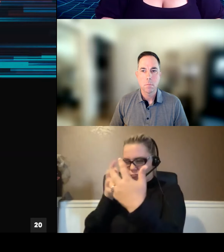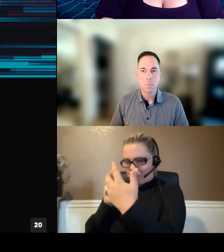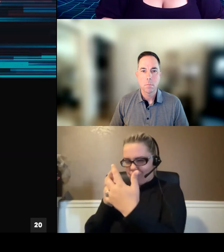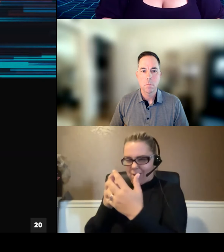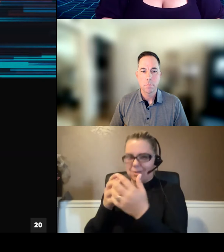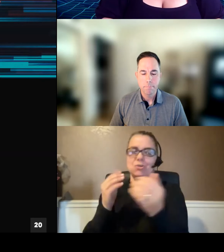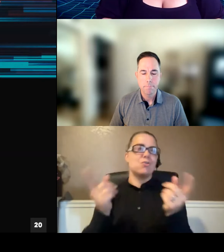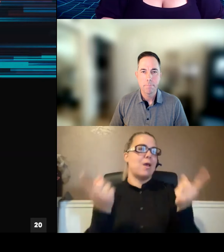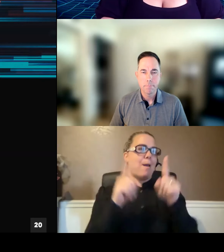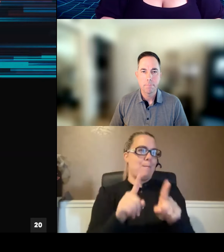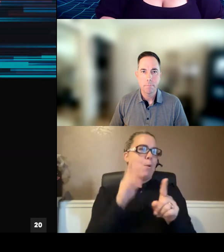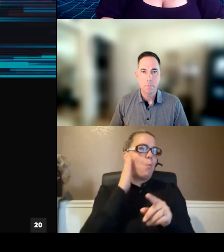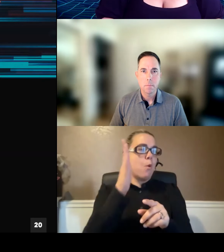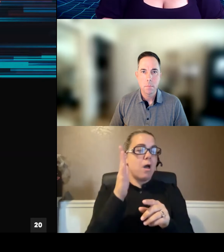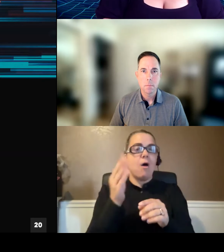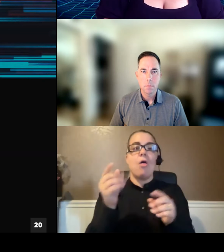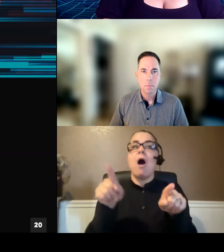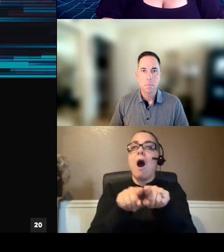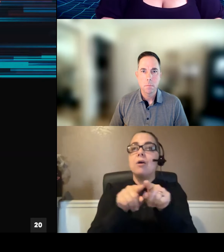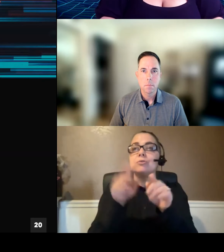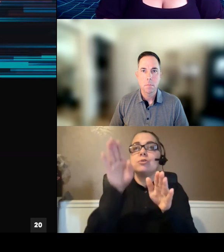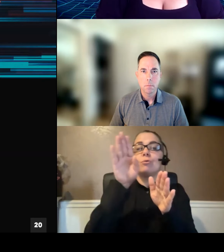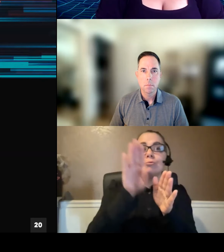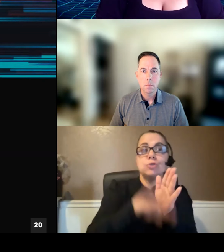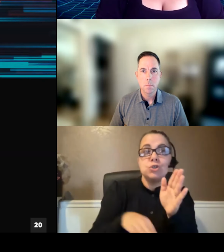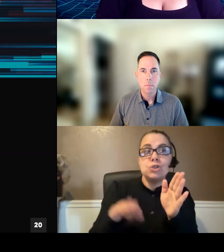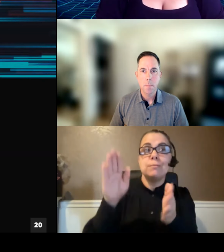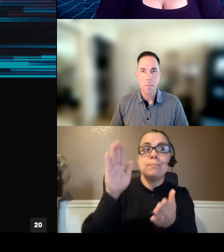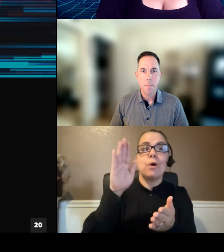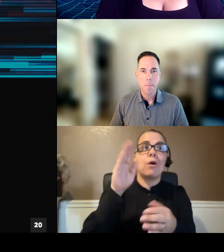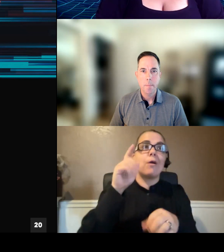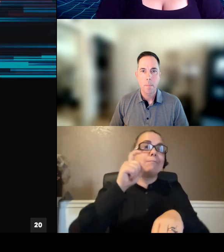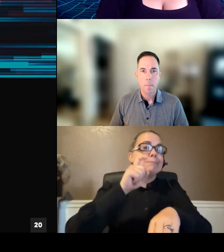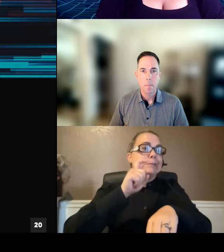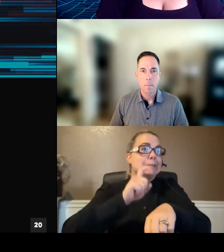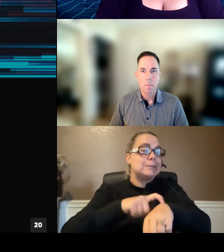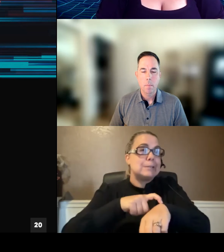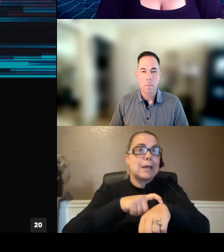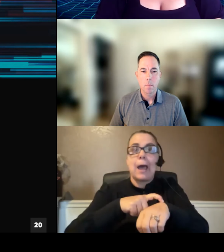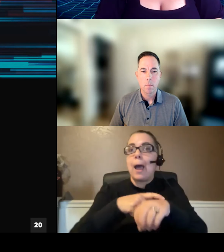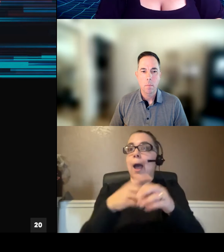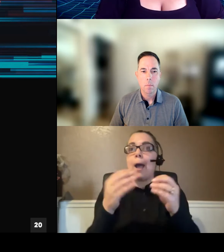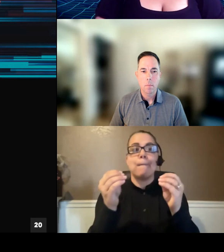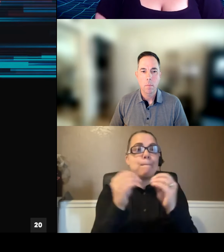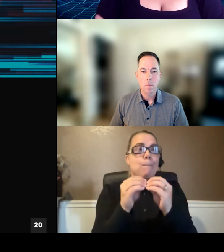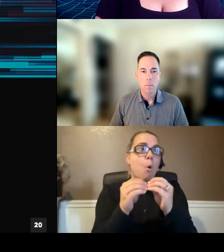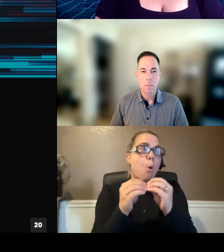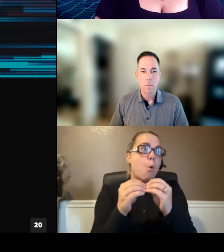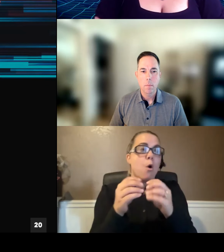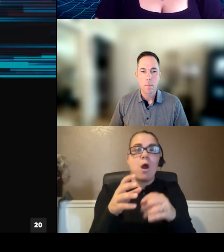because it becomes cheaper, less time consuming and because people really are clamoring for it.